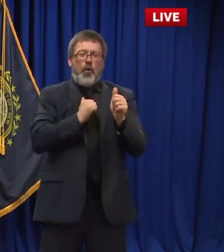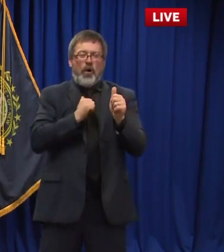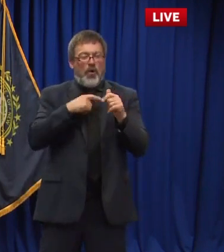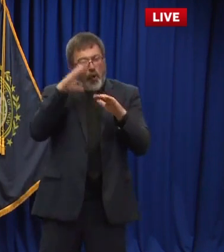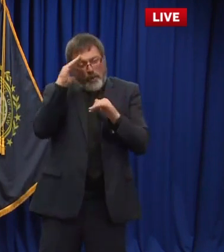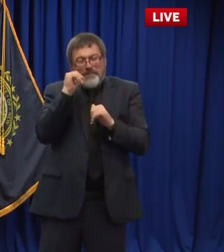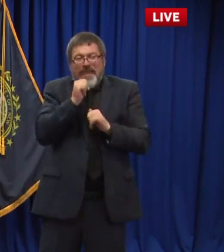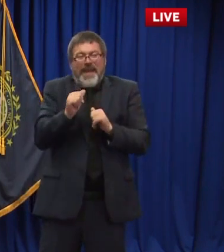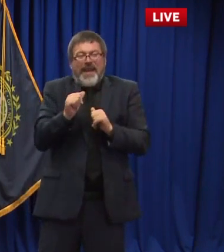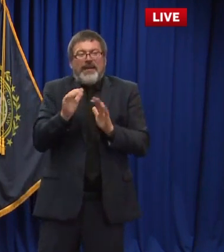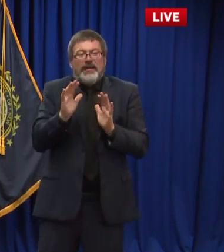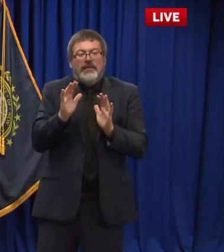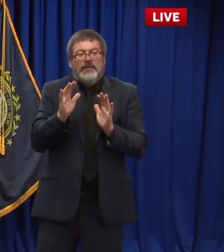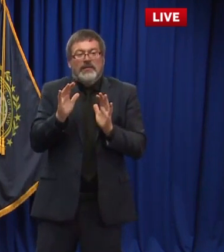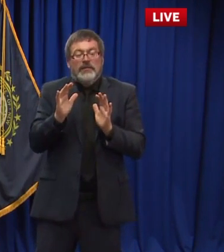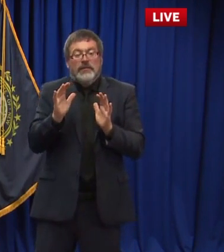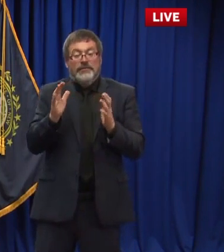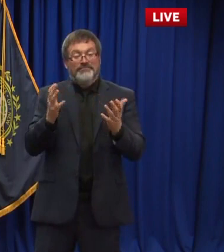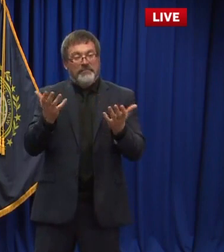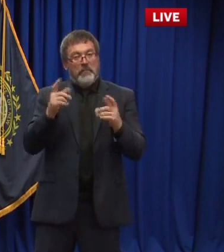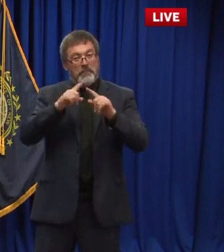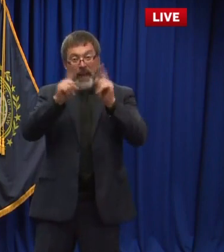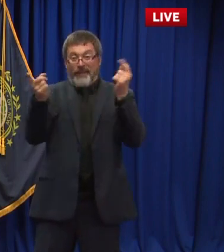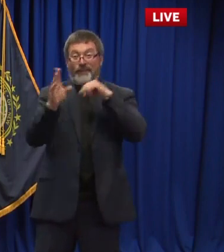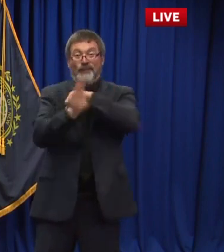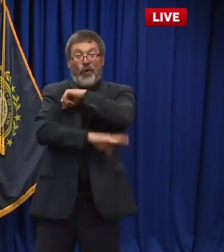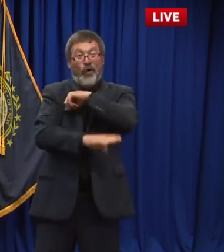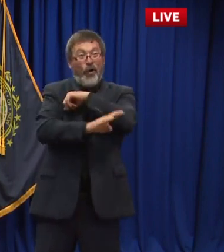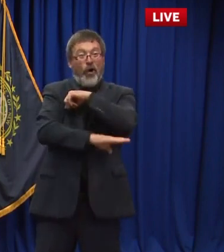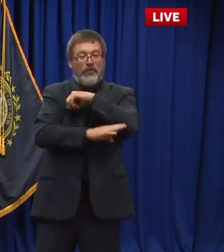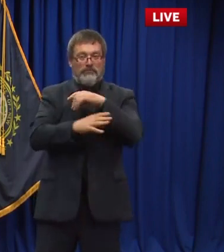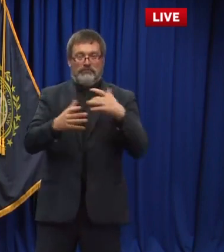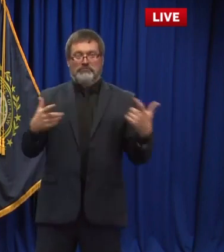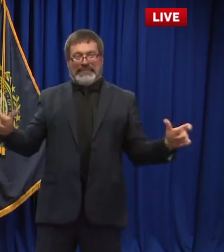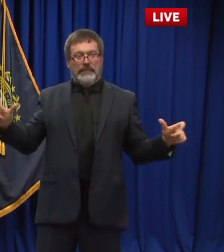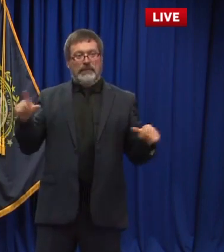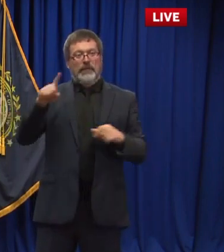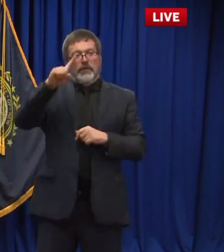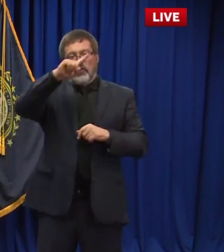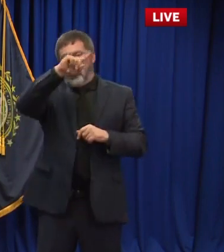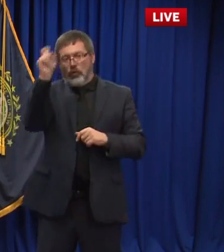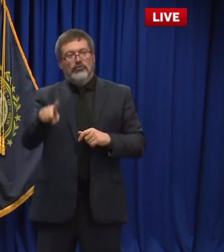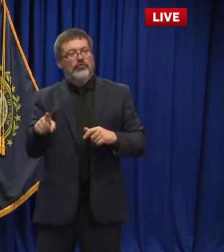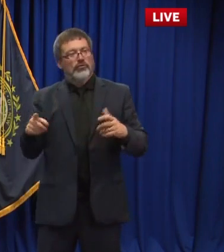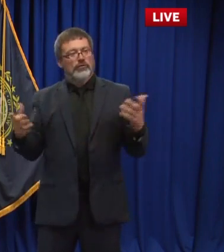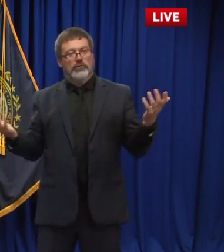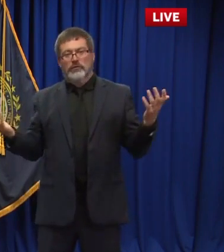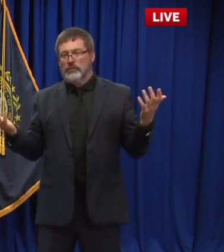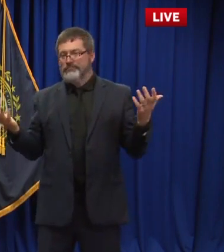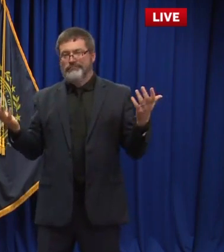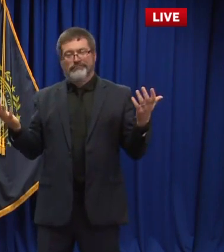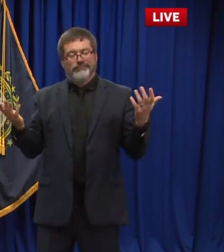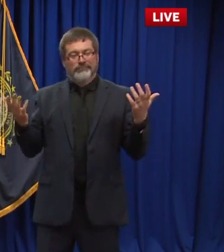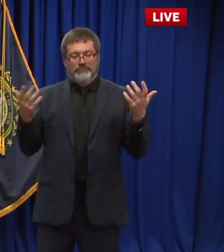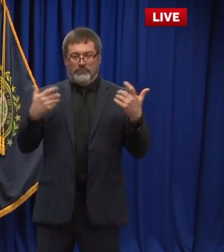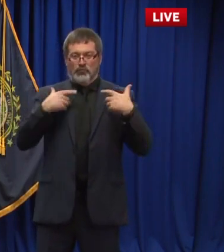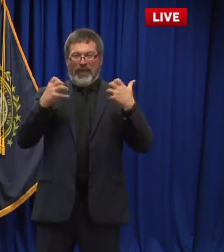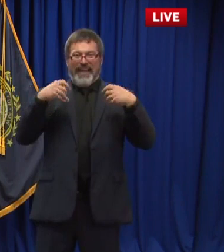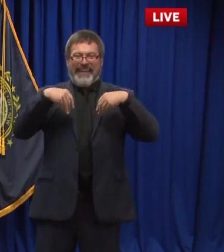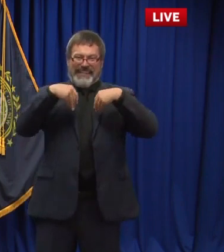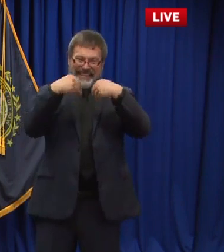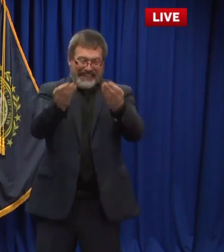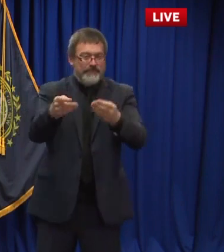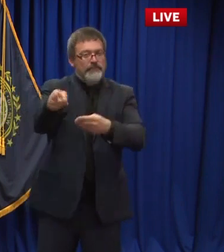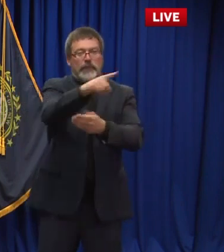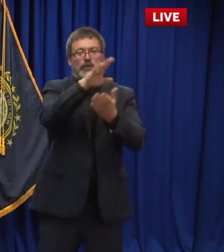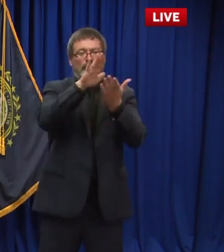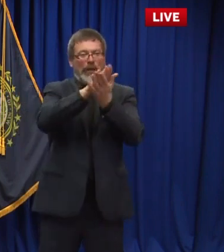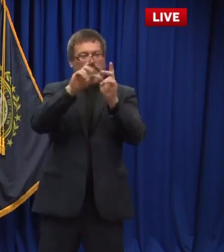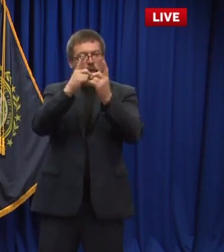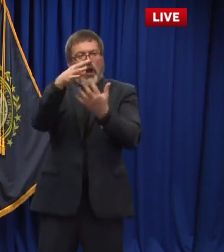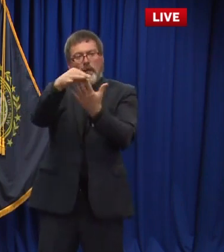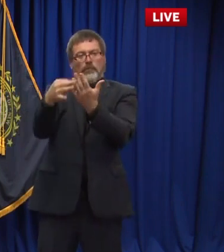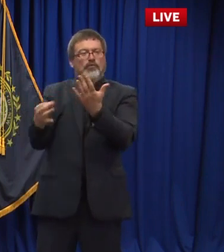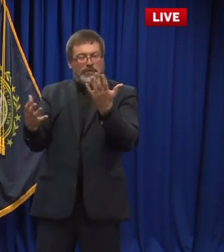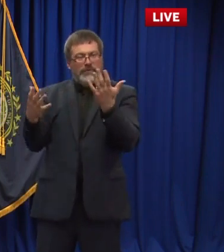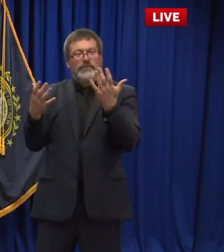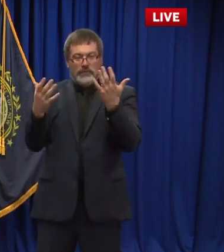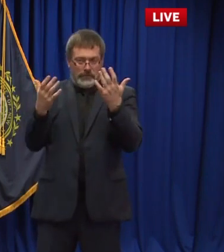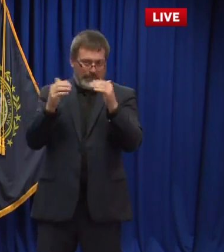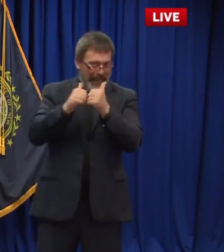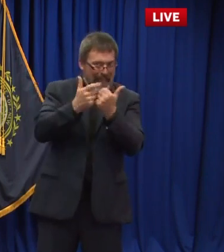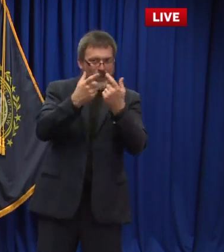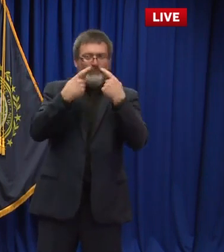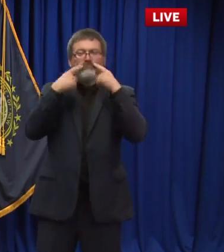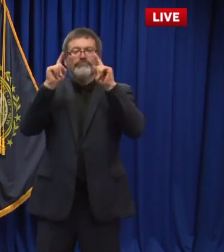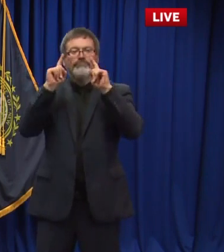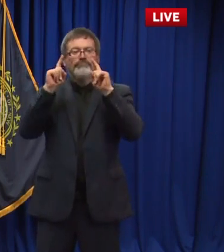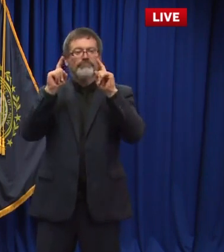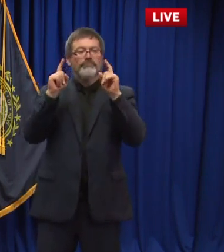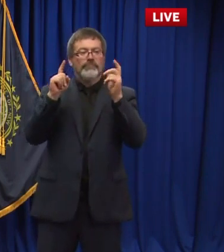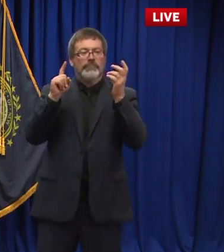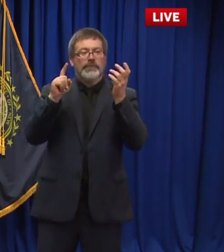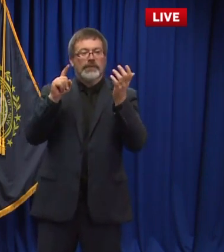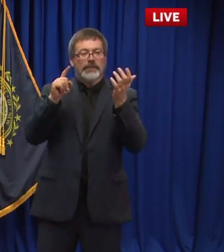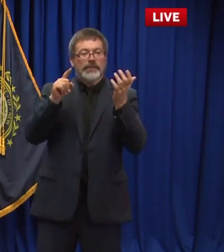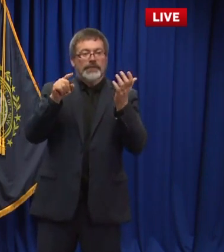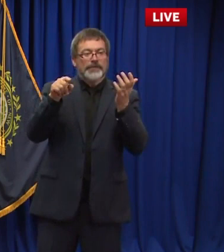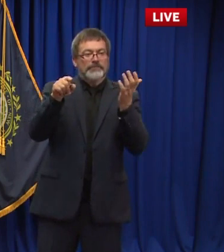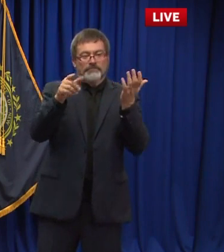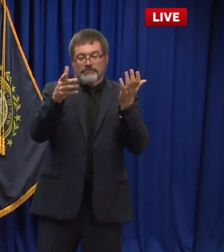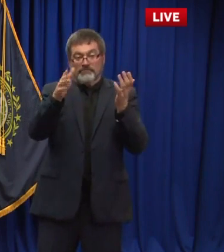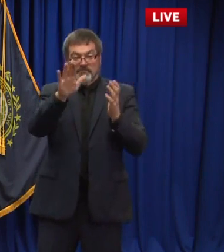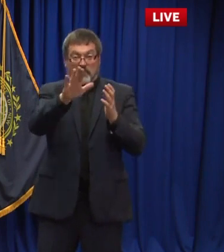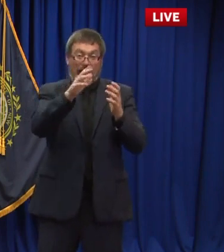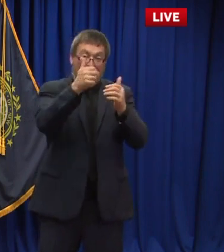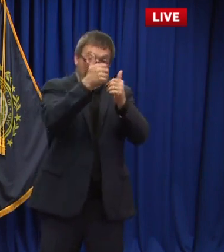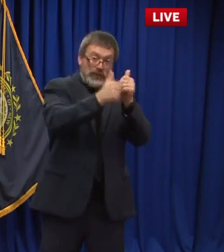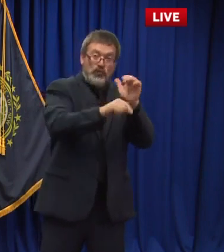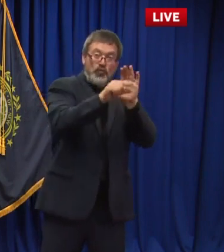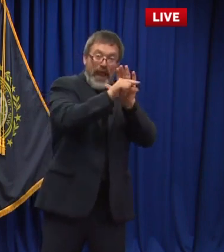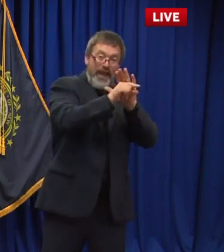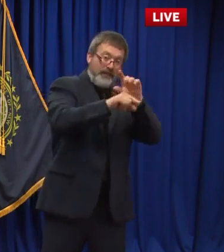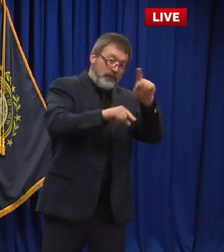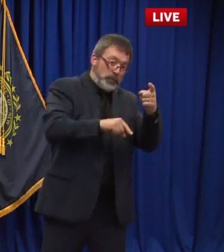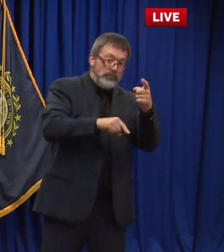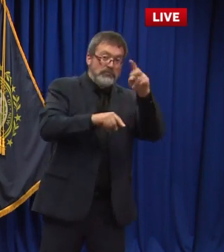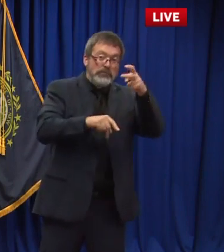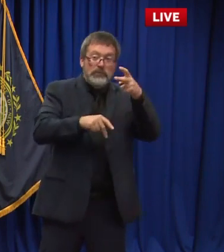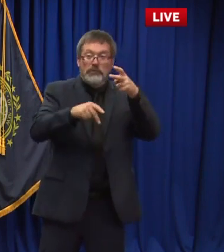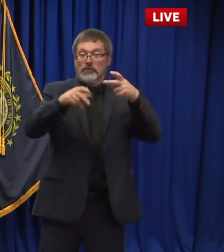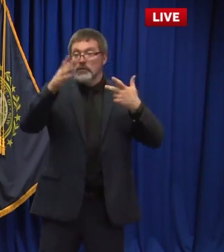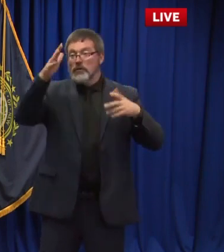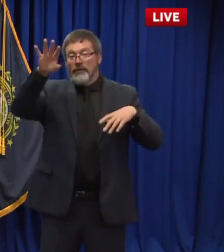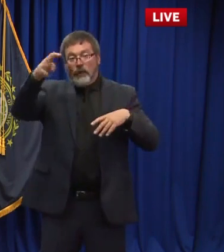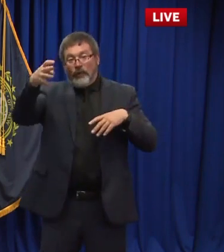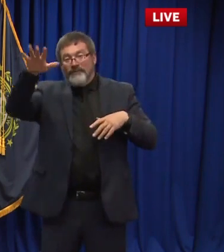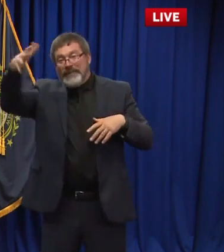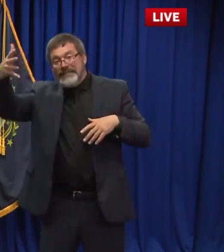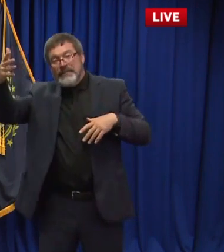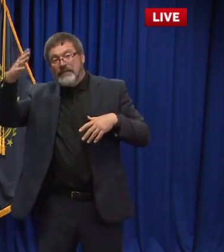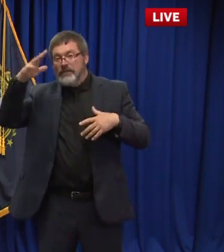THE SITUATION IS VERY DYNAMIC, WHAT THINGS WILL LOOK LIKE IN NEW HAMPSHIRE AND NEW ENGLAND IS UP IN THE AIR BUT SCHOOLS AND SCHOOL DISTRICTS NEEDED TO BE PLANNING FOR ALL EVENTUALITIES.